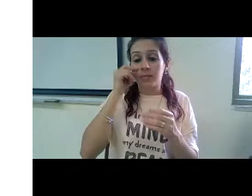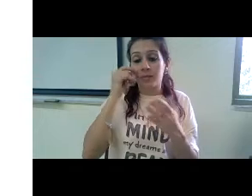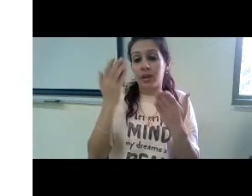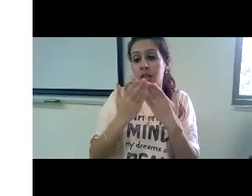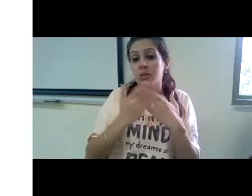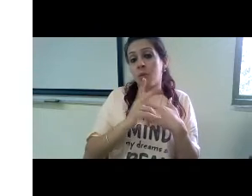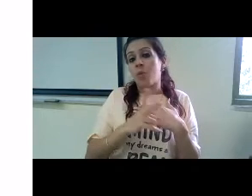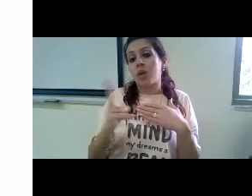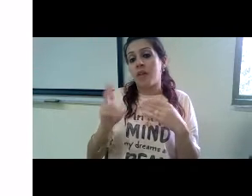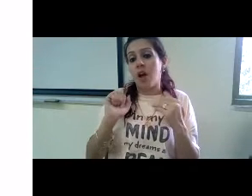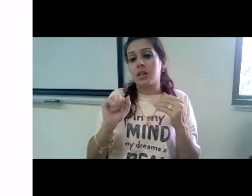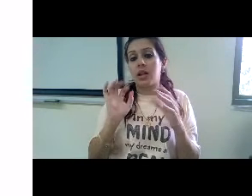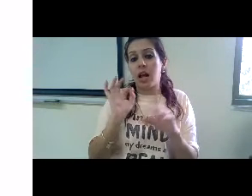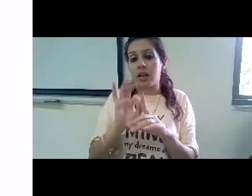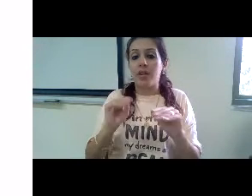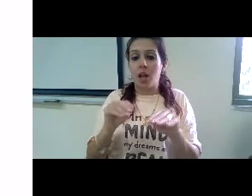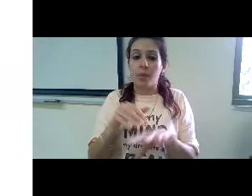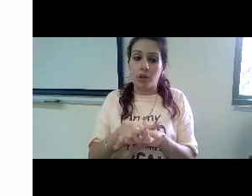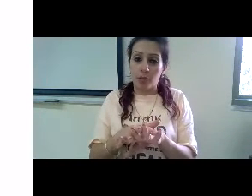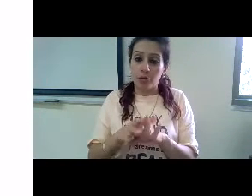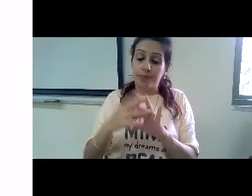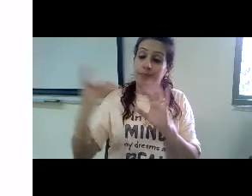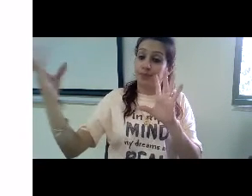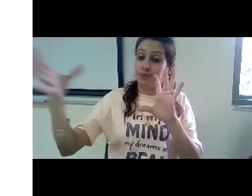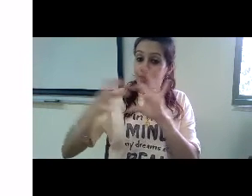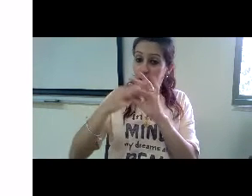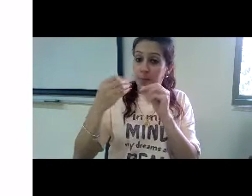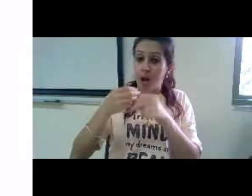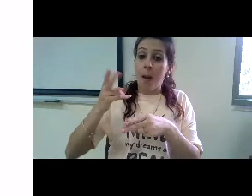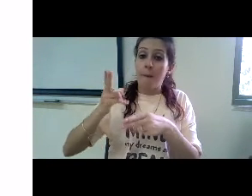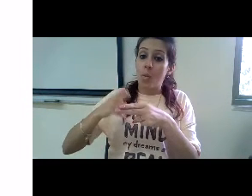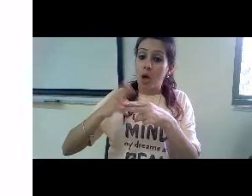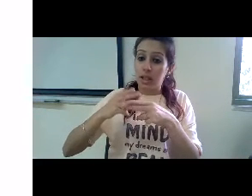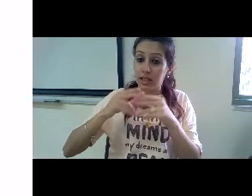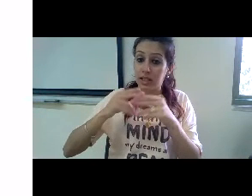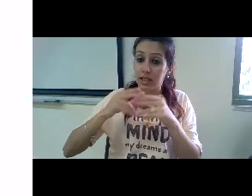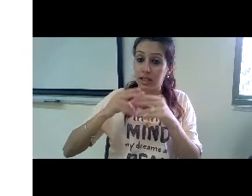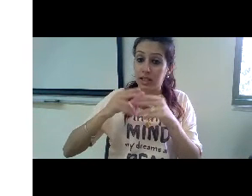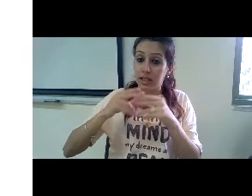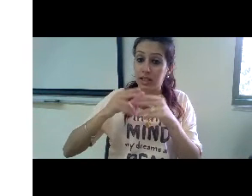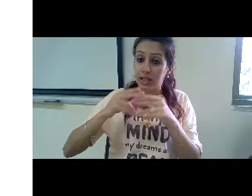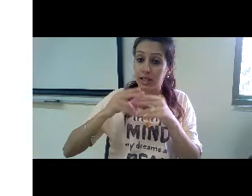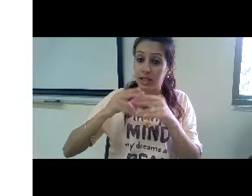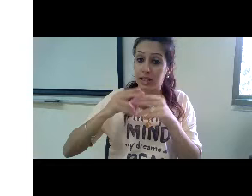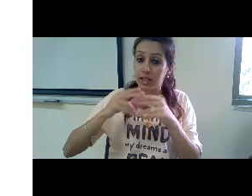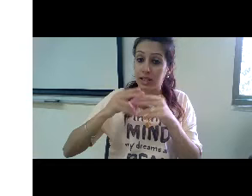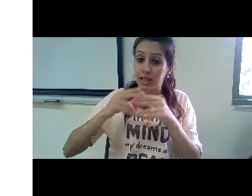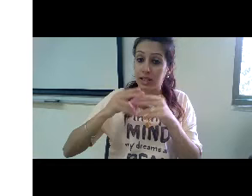study plans relevant to inclusive education requirements.